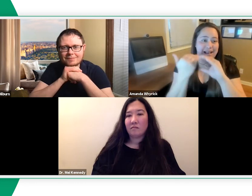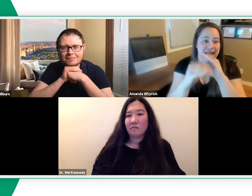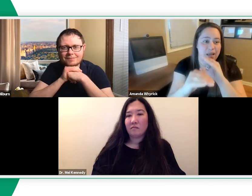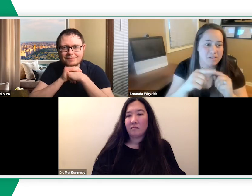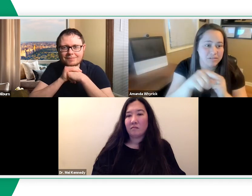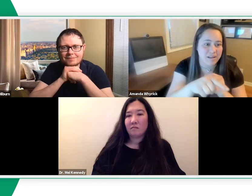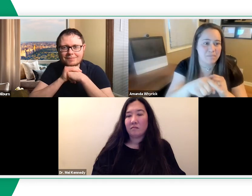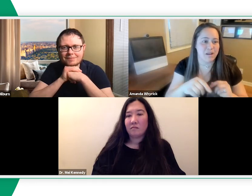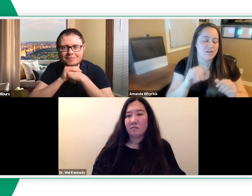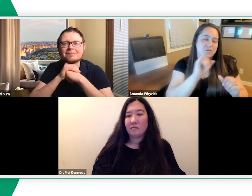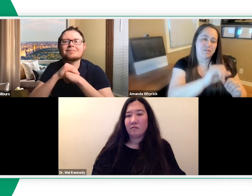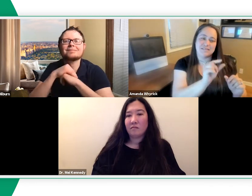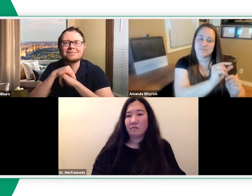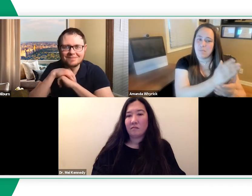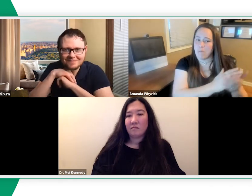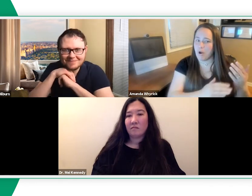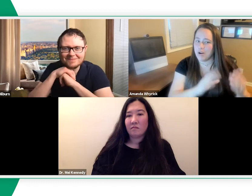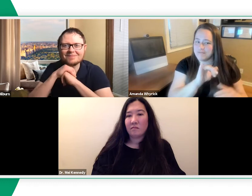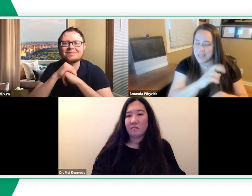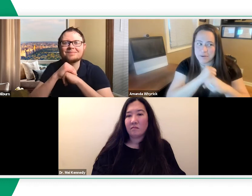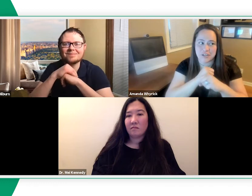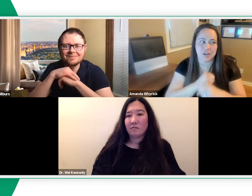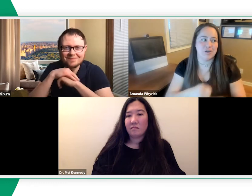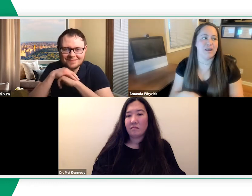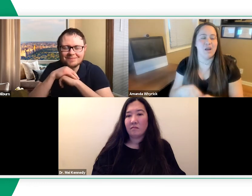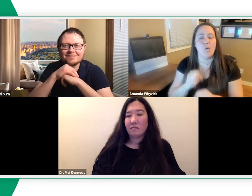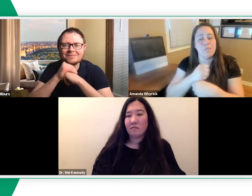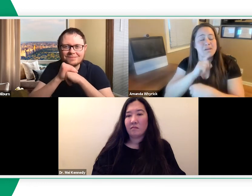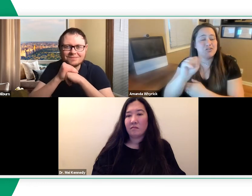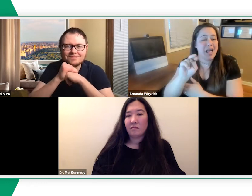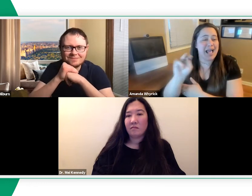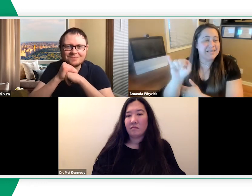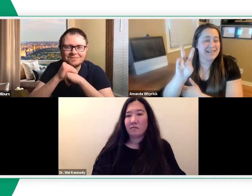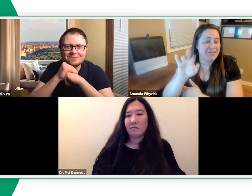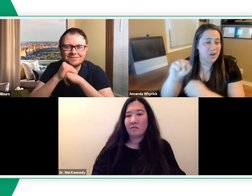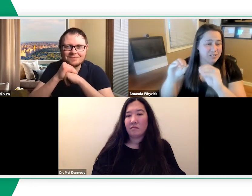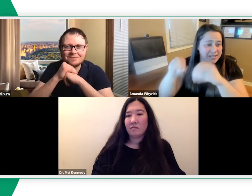emailed to them. So that's a small part of cybersecurity. Make sure that antivirus is